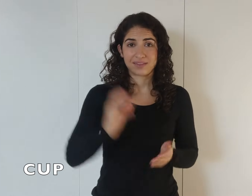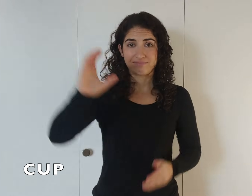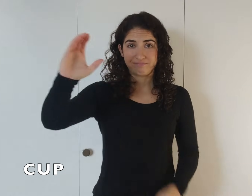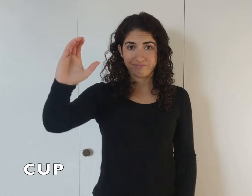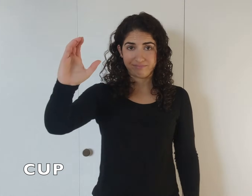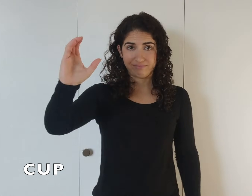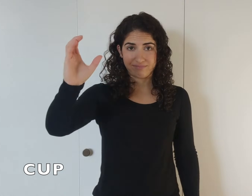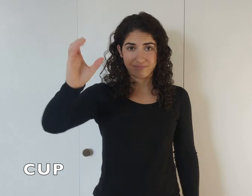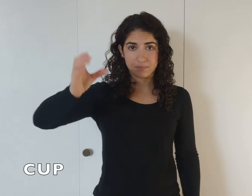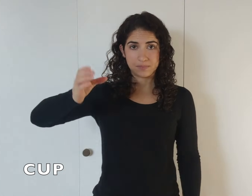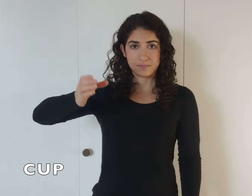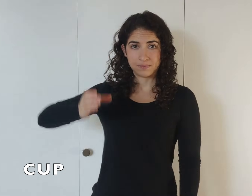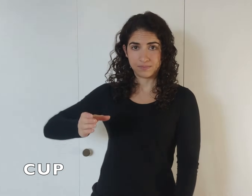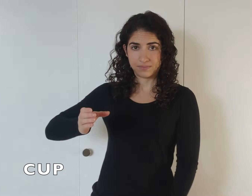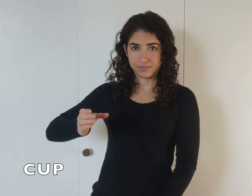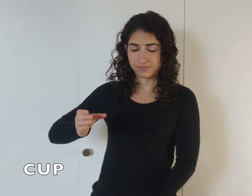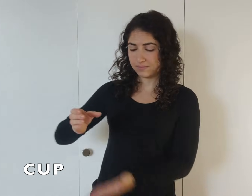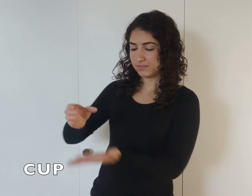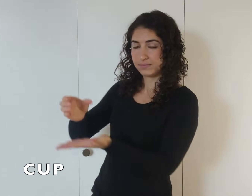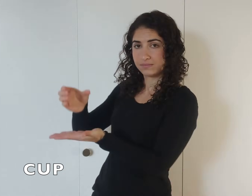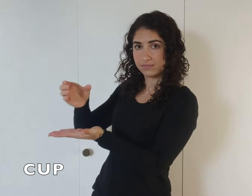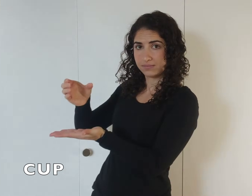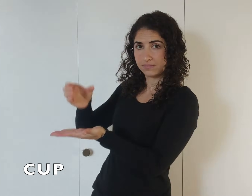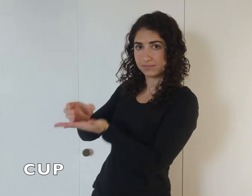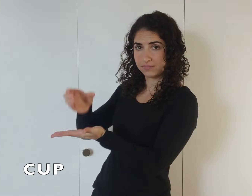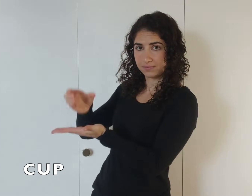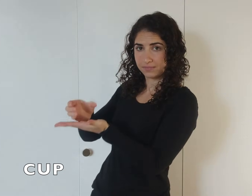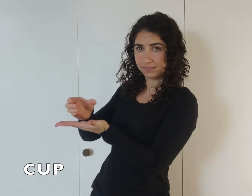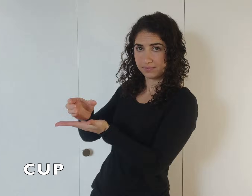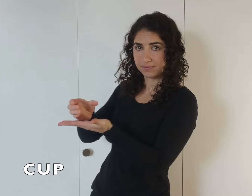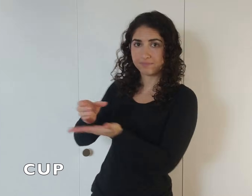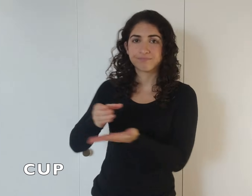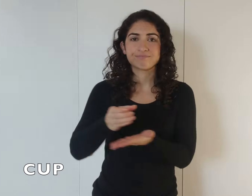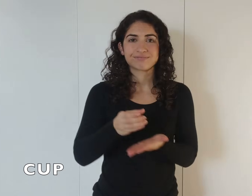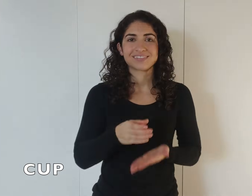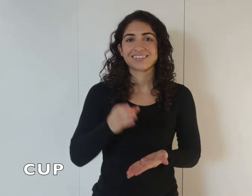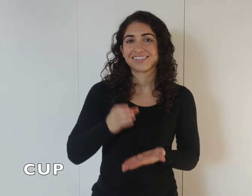Again, the "C" handshape: CUP.